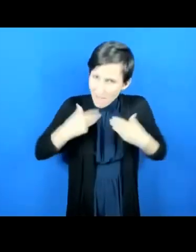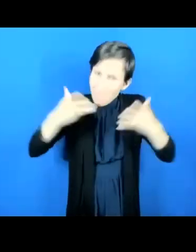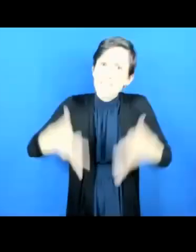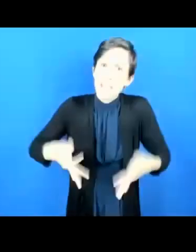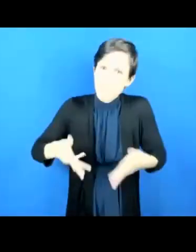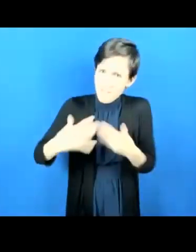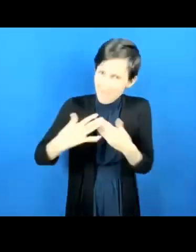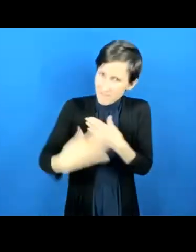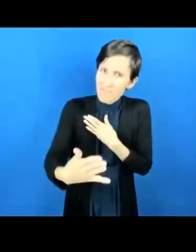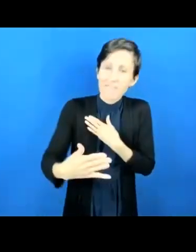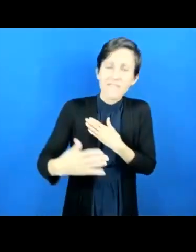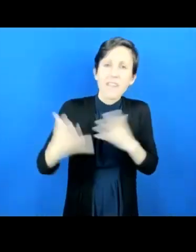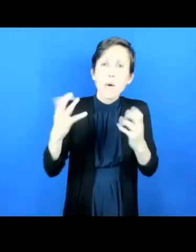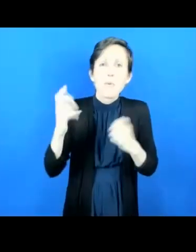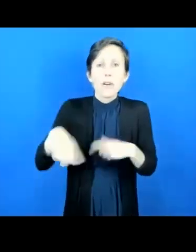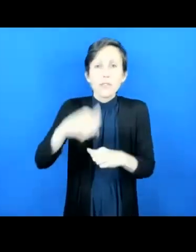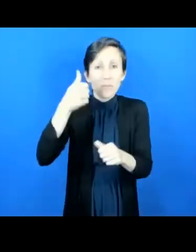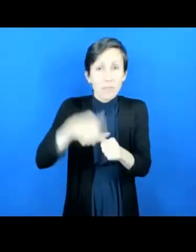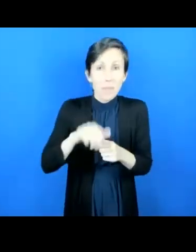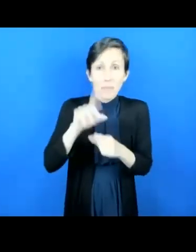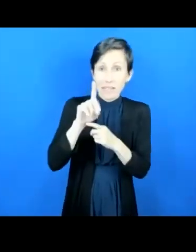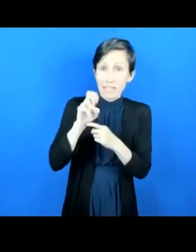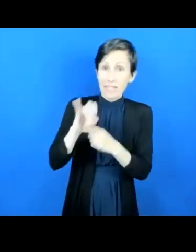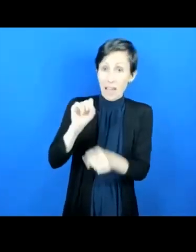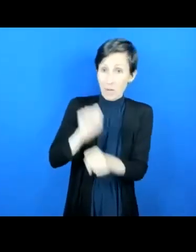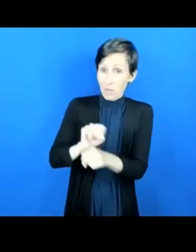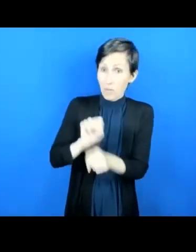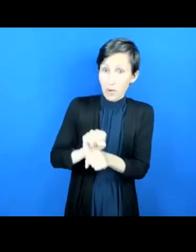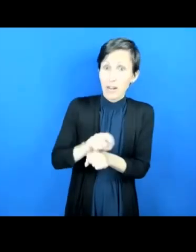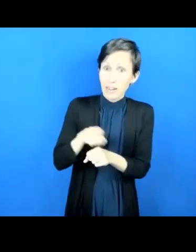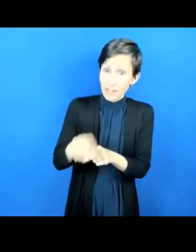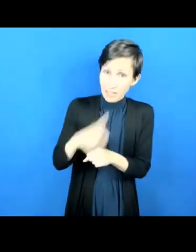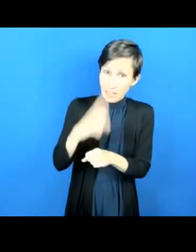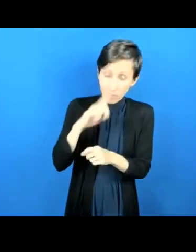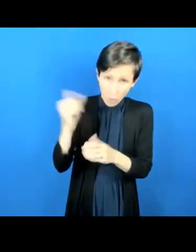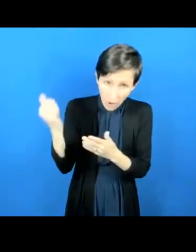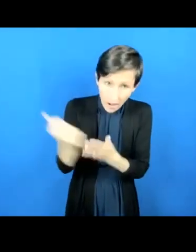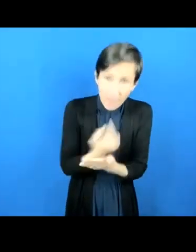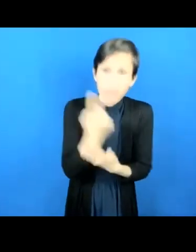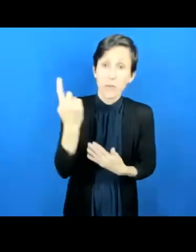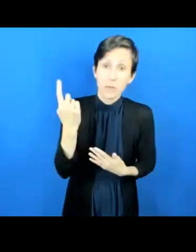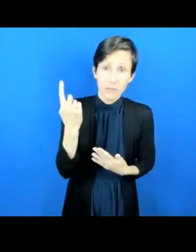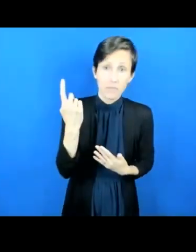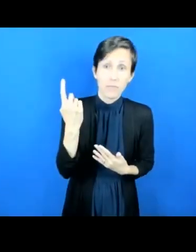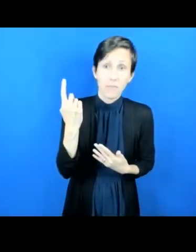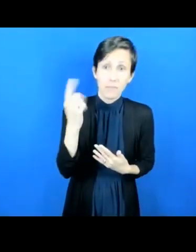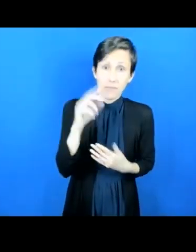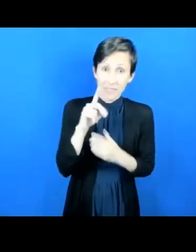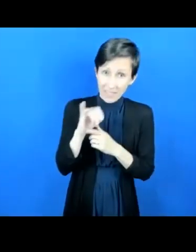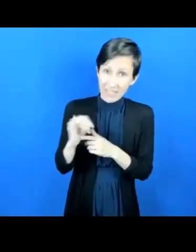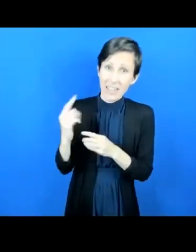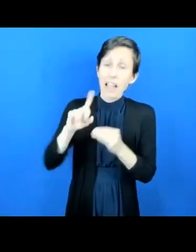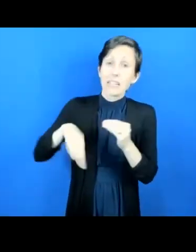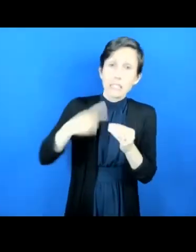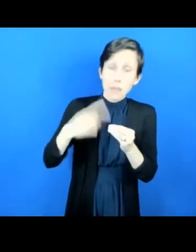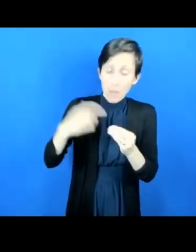I want you to remember that DEI work is for all of us. It is about all of us